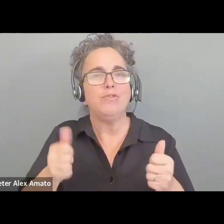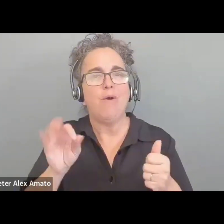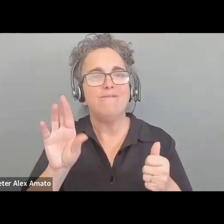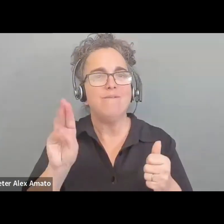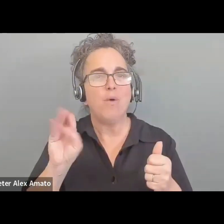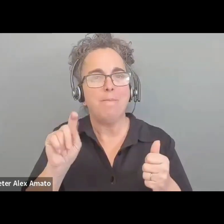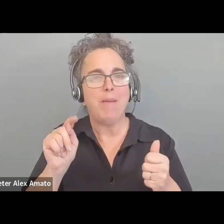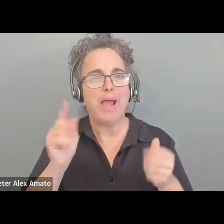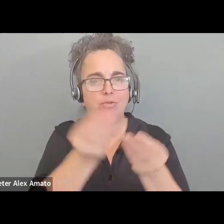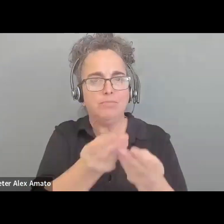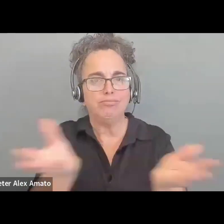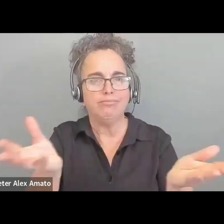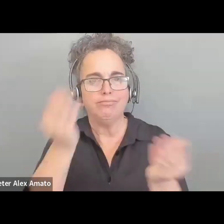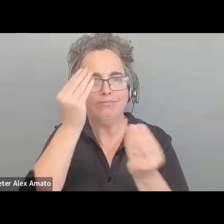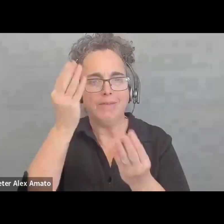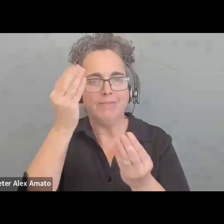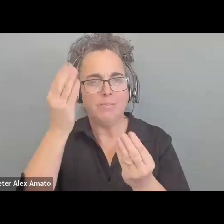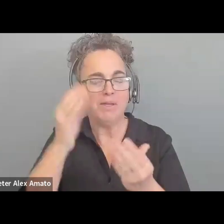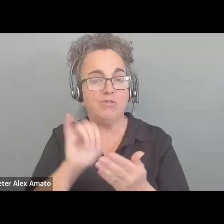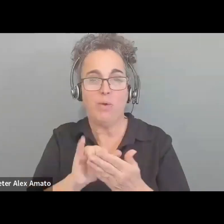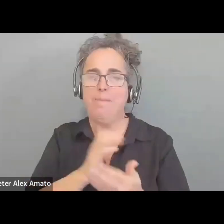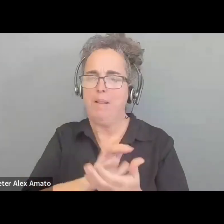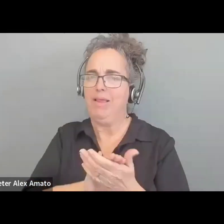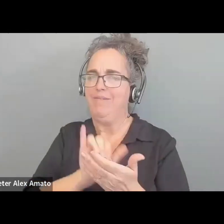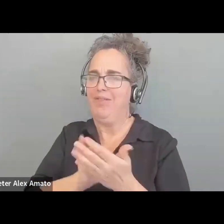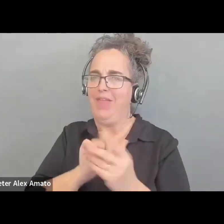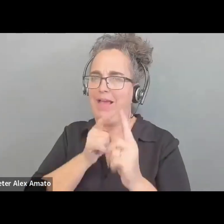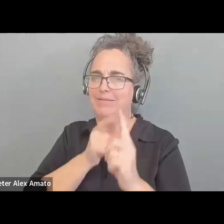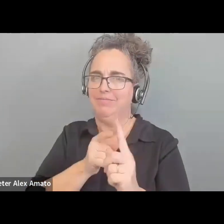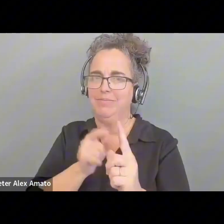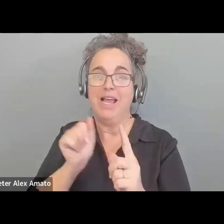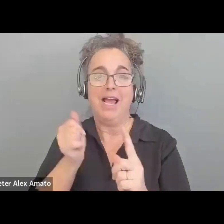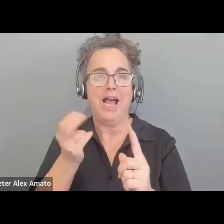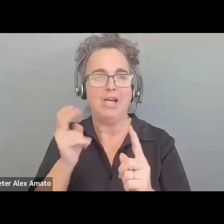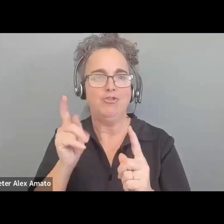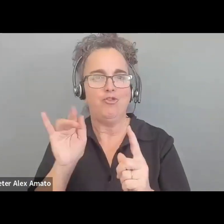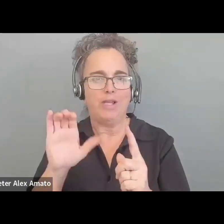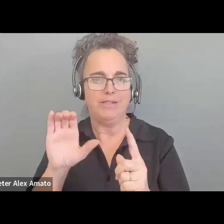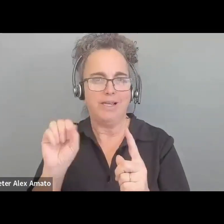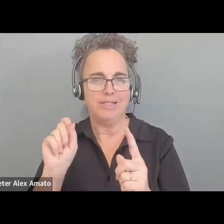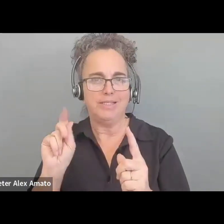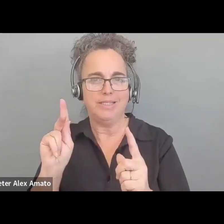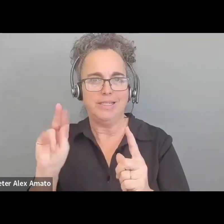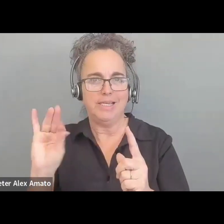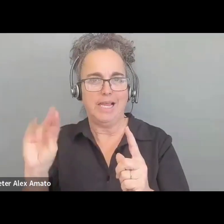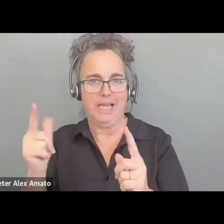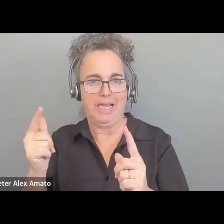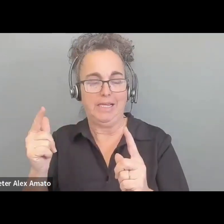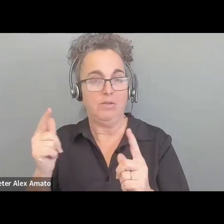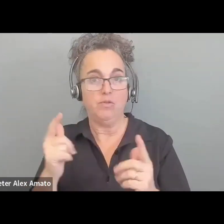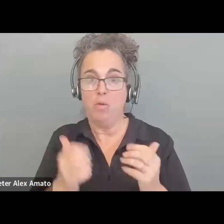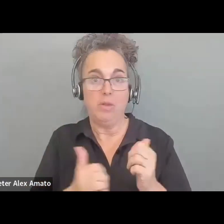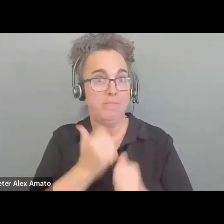And so yes, I think that's where we're going is agentic skilling that leverages the latest books